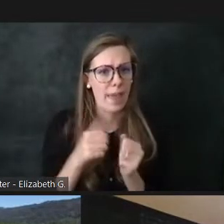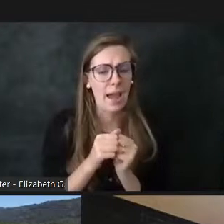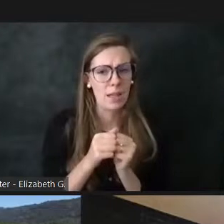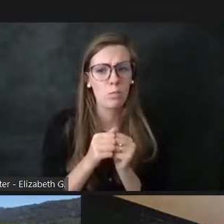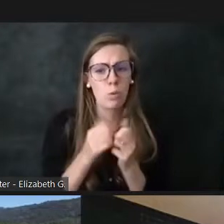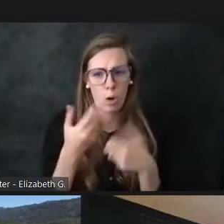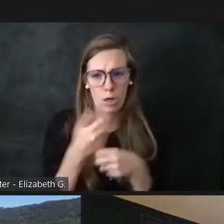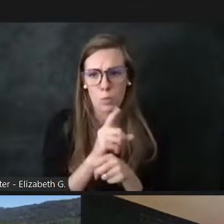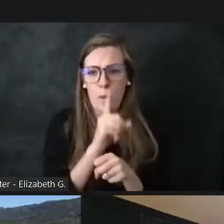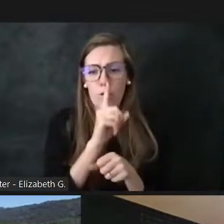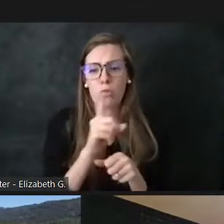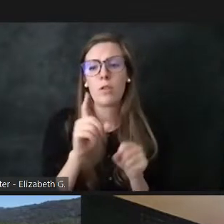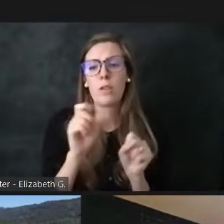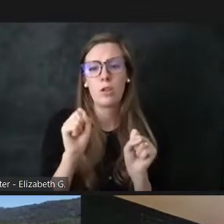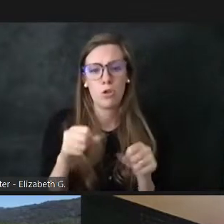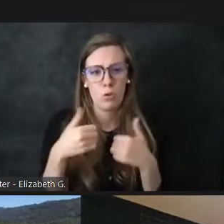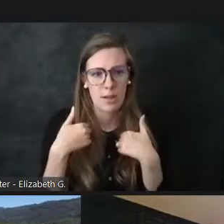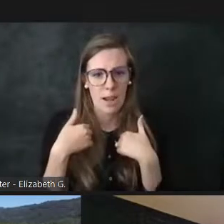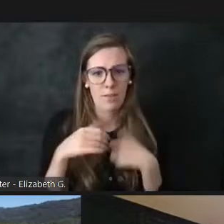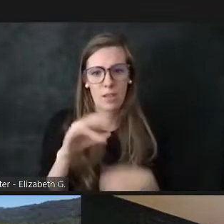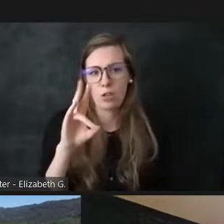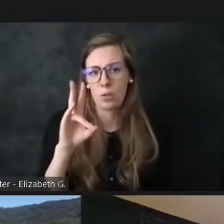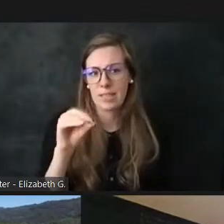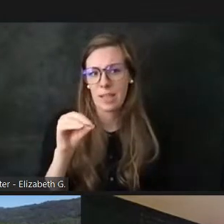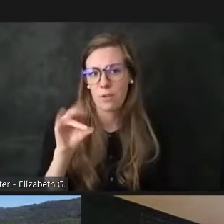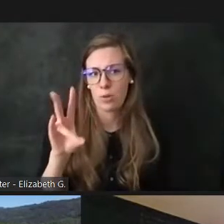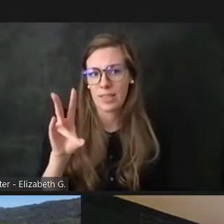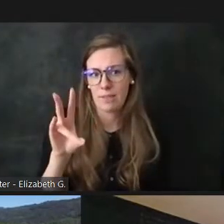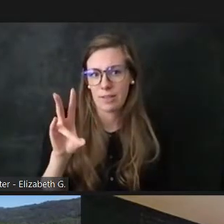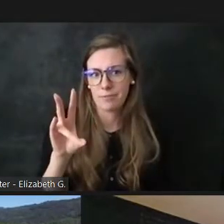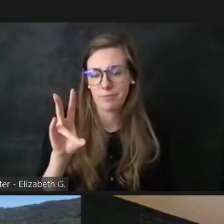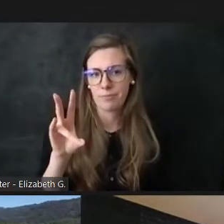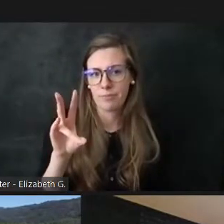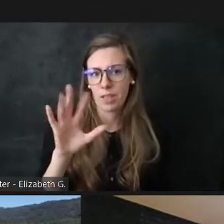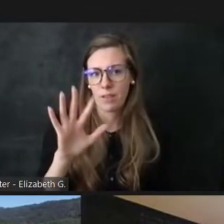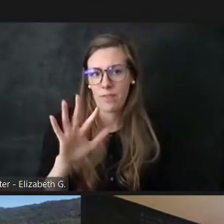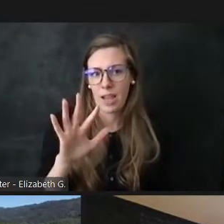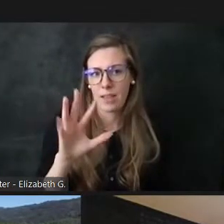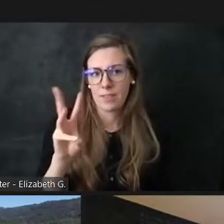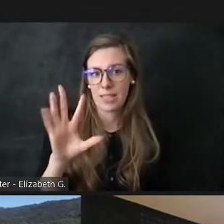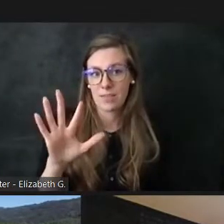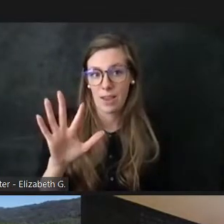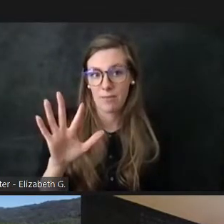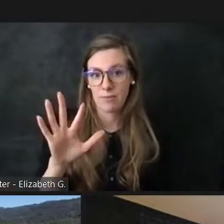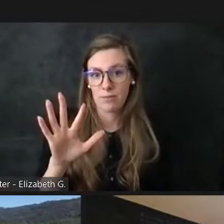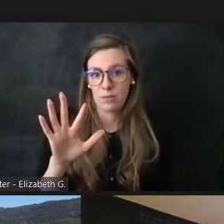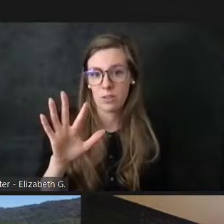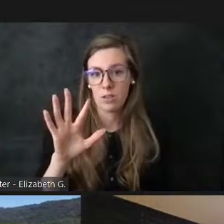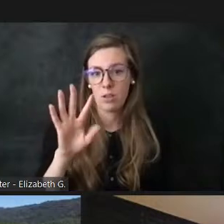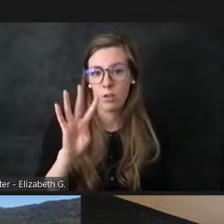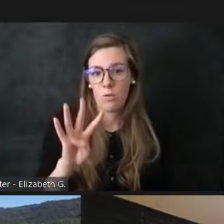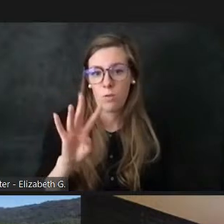So the Spanish line is 775-6547 one.